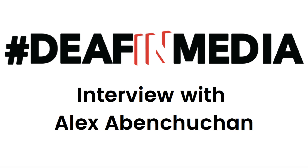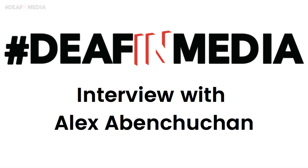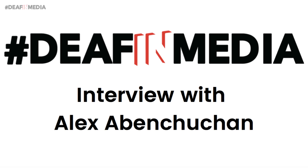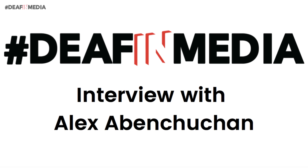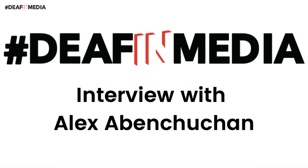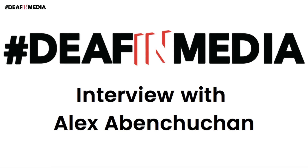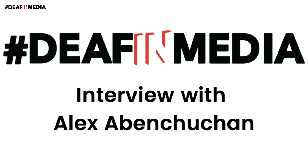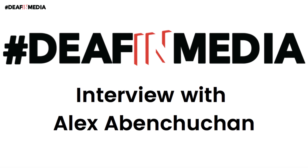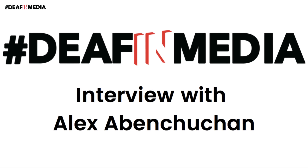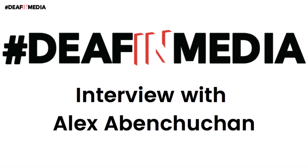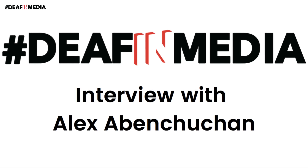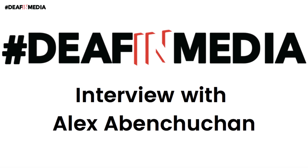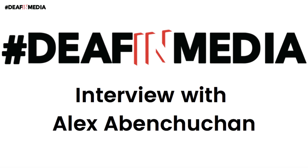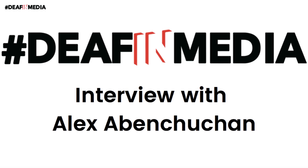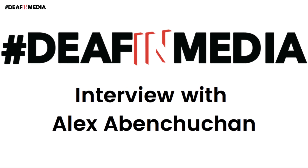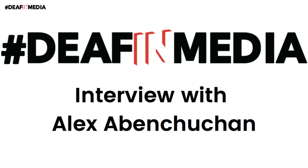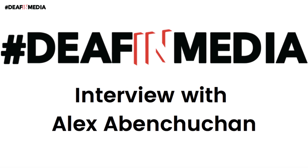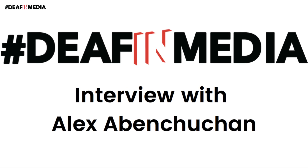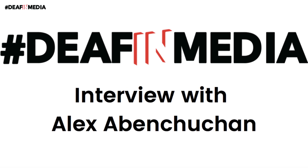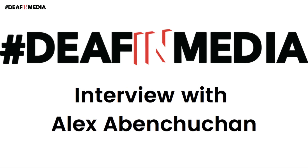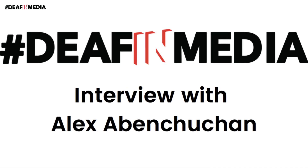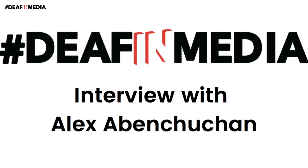#DeafInMedia Interview with Alex Abenchuchan